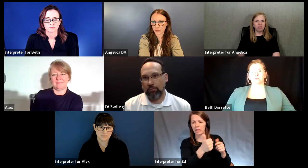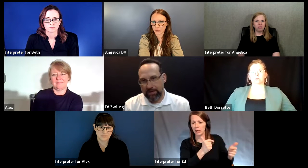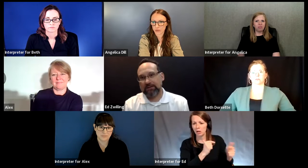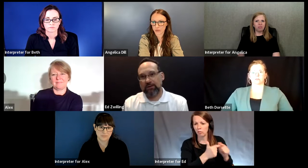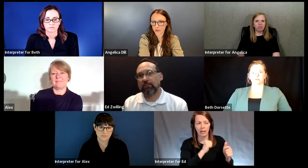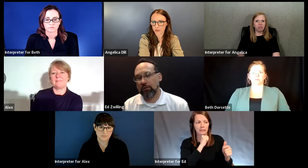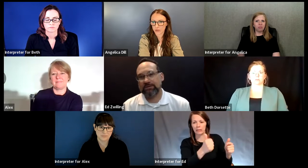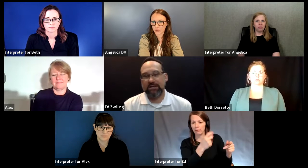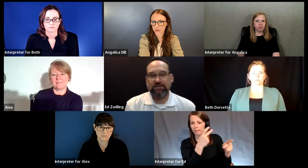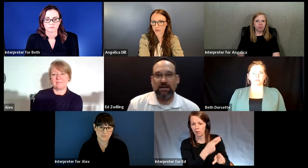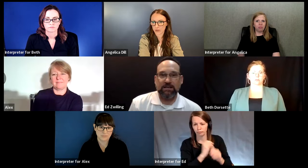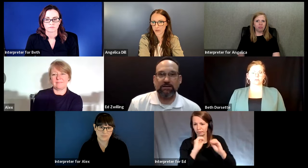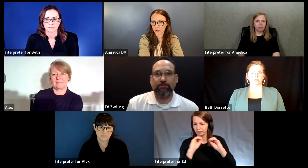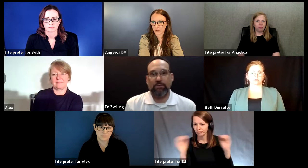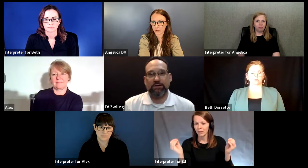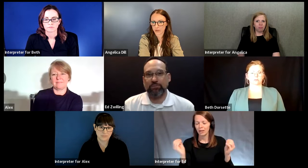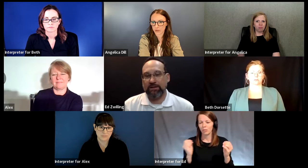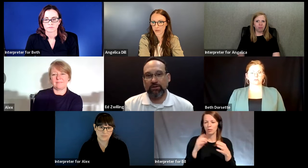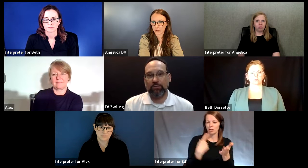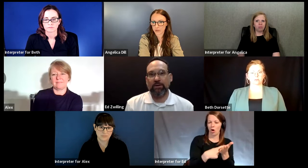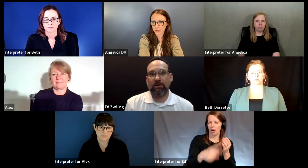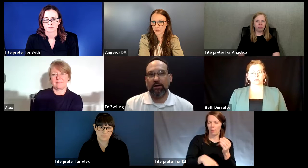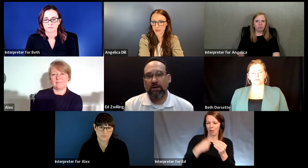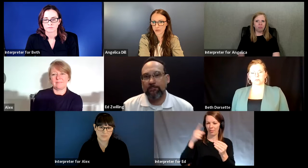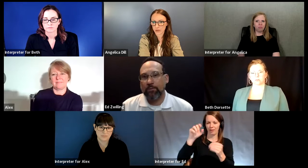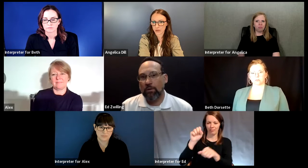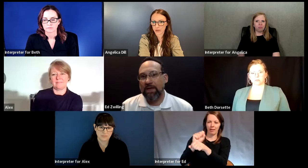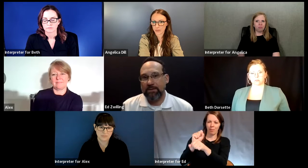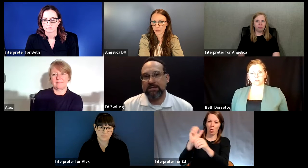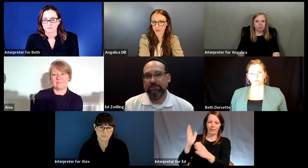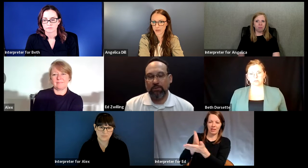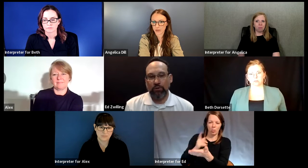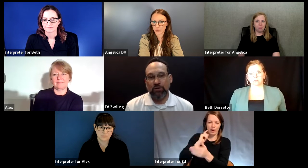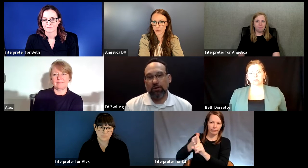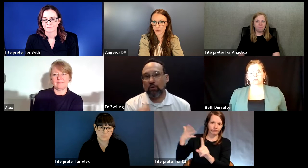When we get to the employment section, I can maybe explain a little bit better what that means.